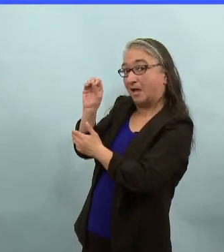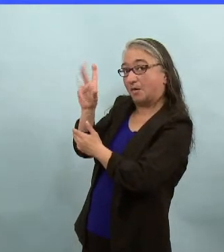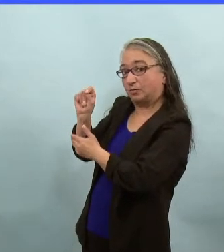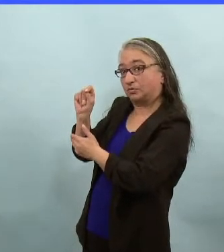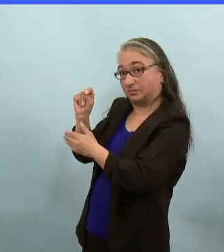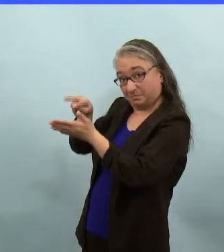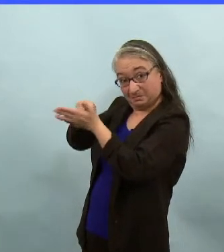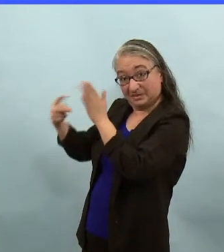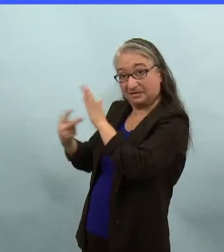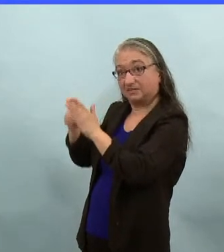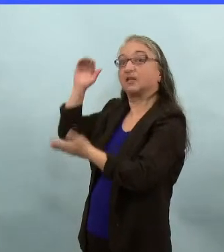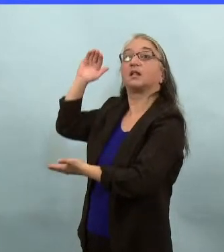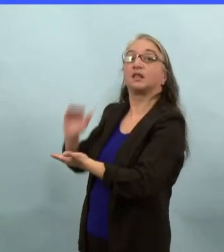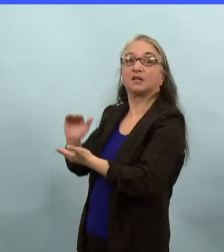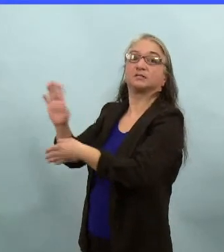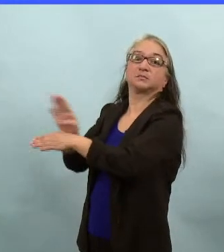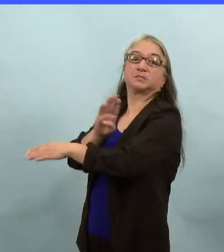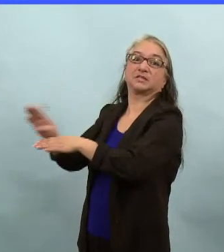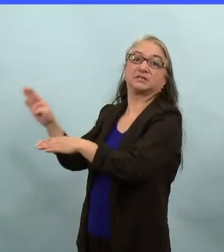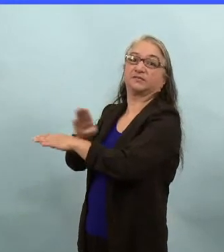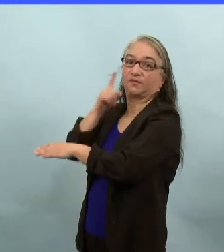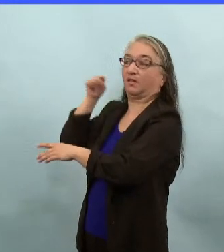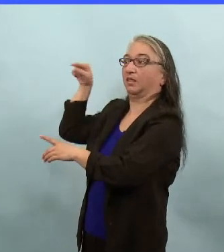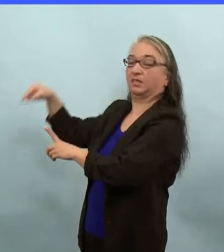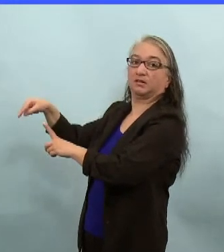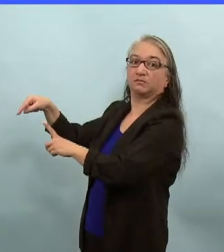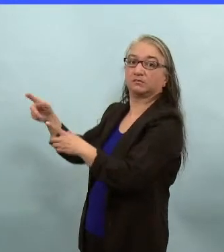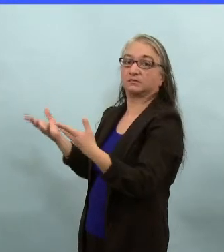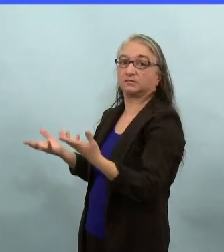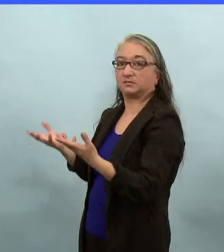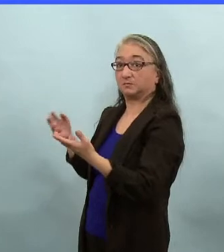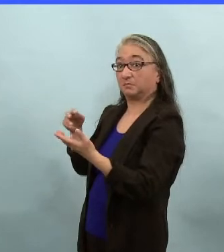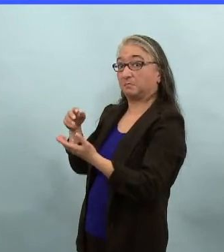to do but the province isn't taking that action for them and when the province doesn't take that